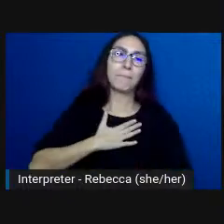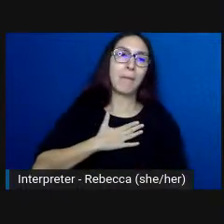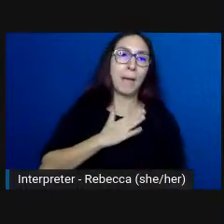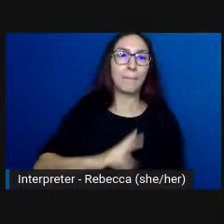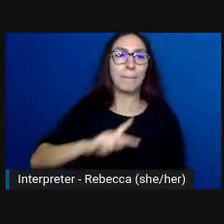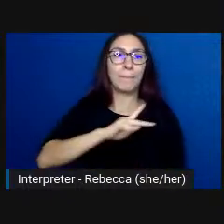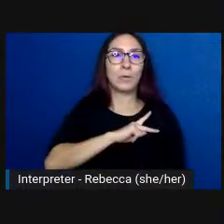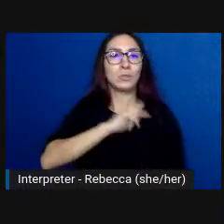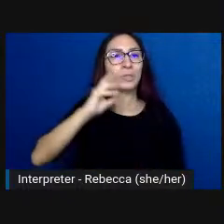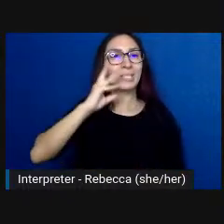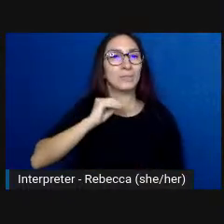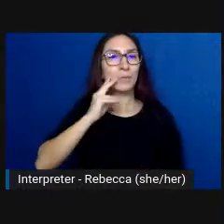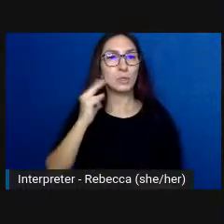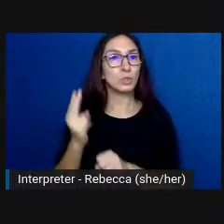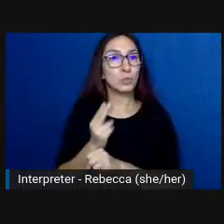IIf the definition, some best practices